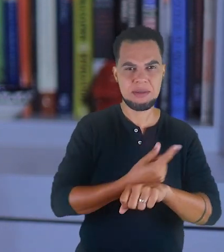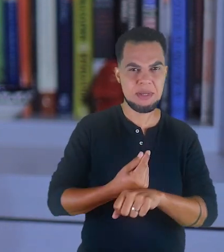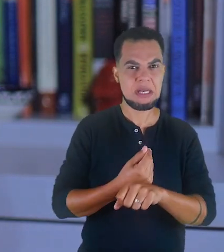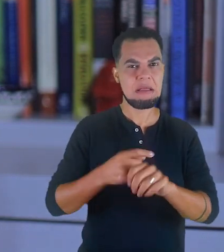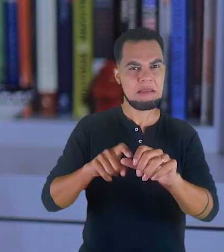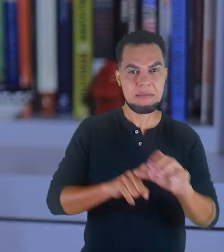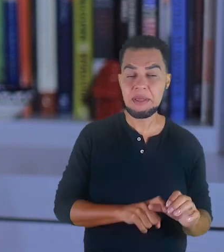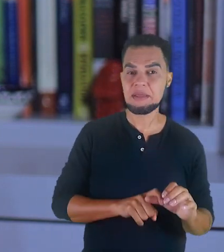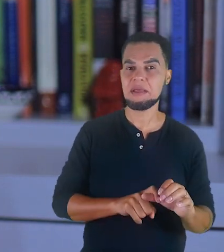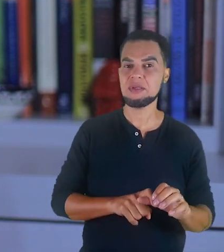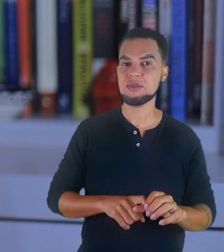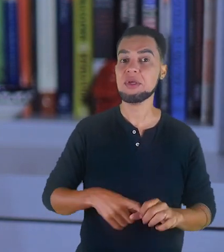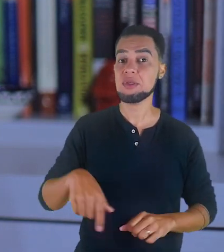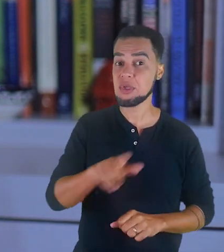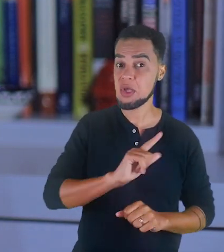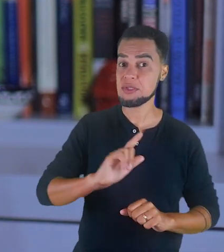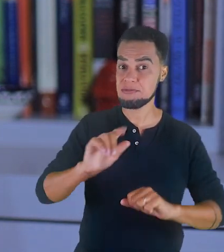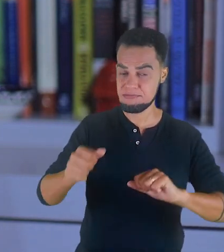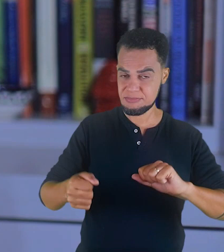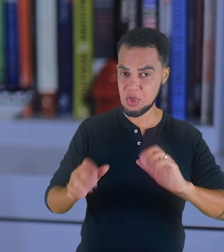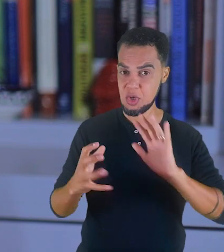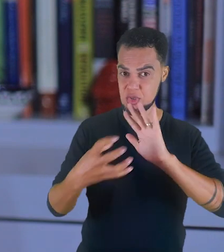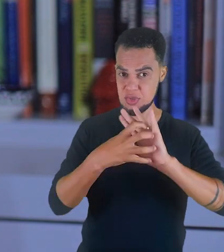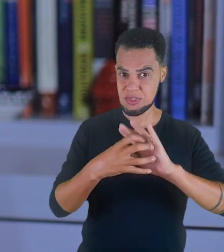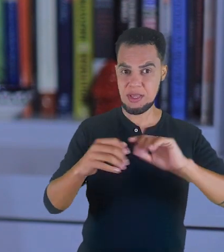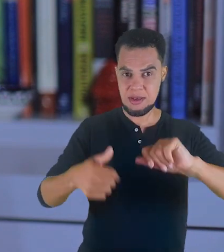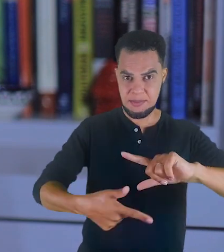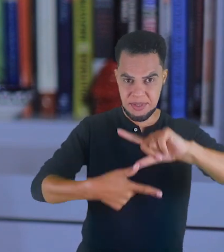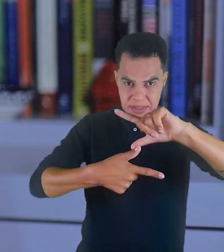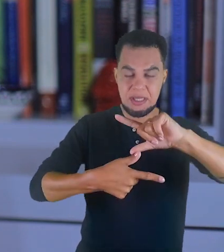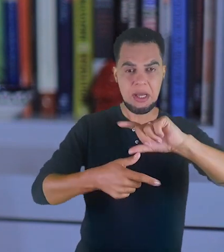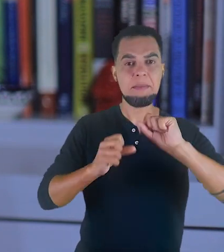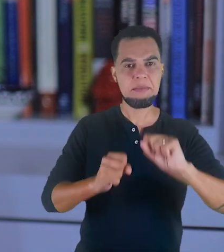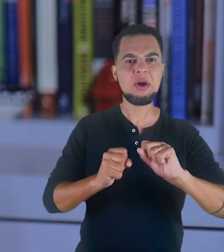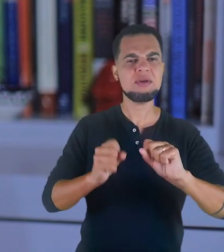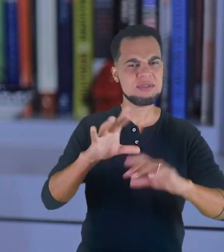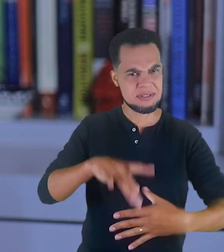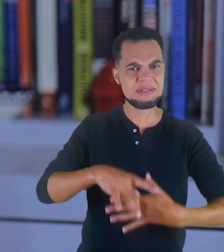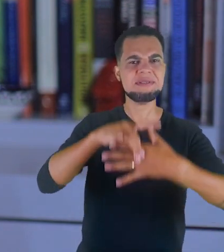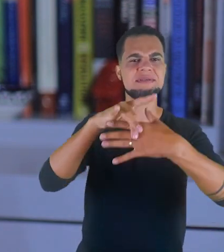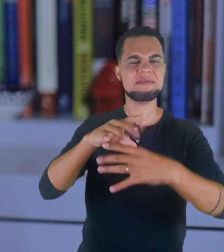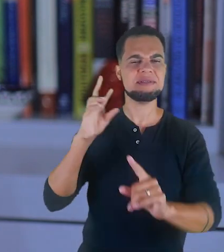The Latin America continent can finally be a leader and reference,